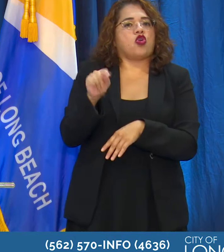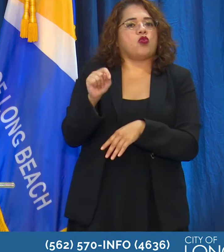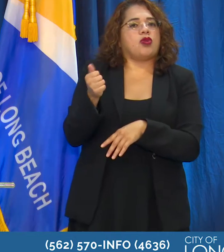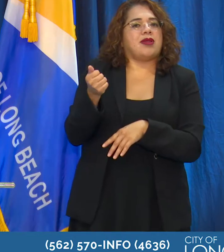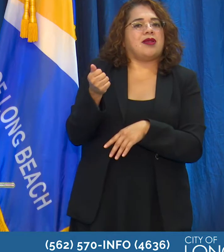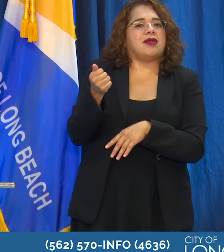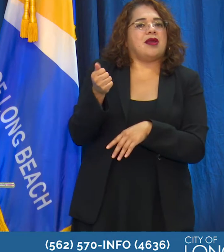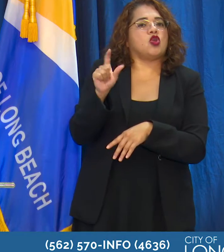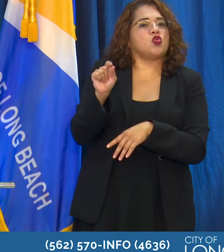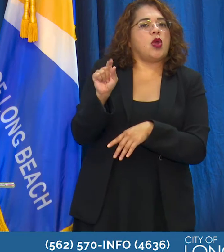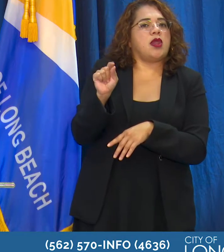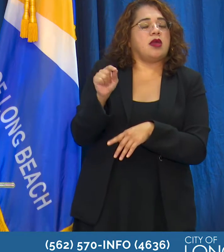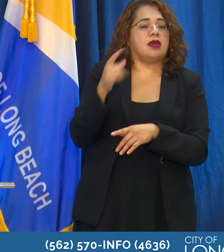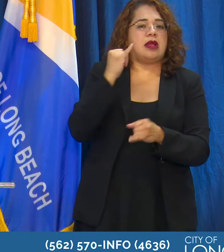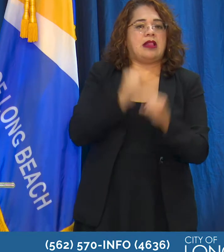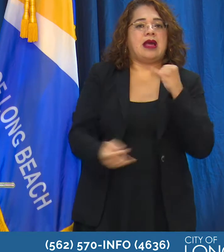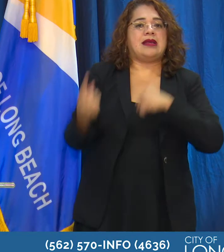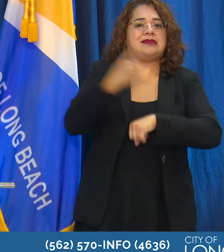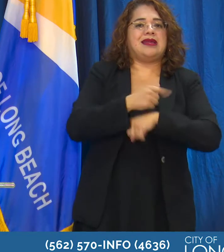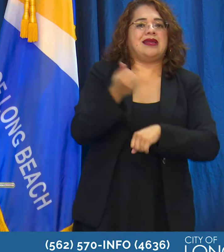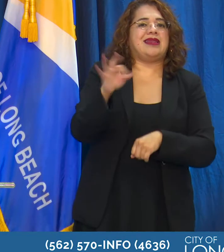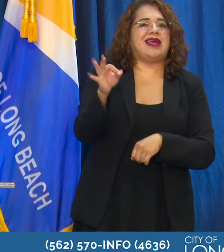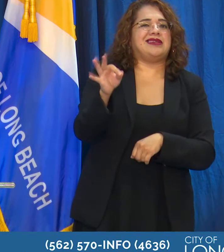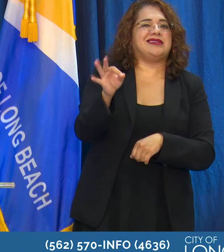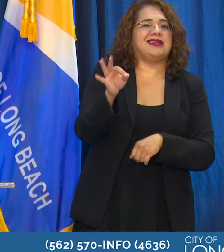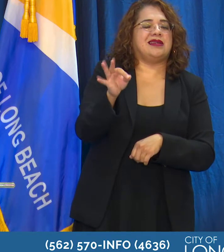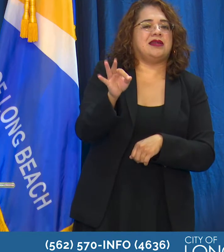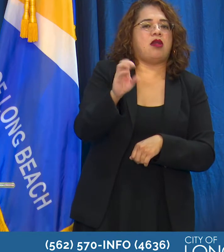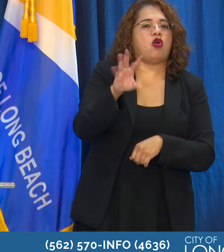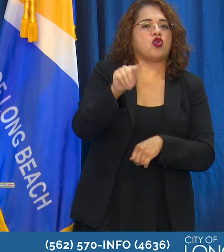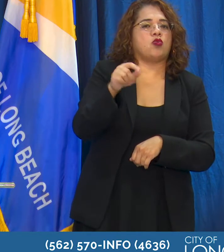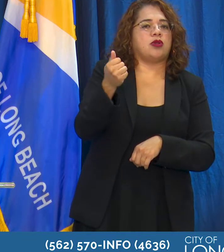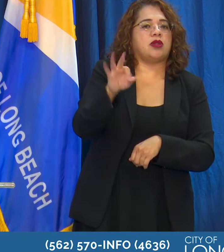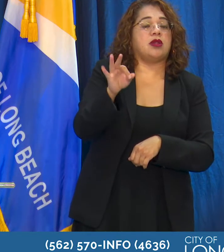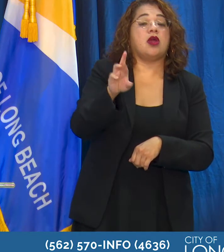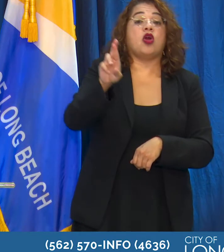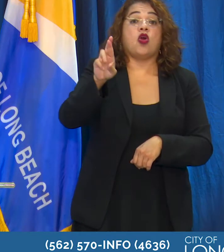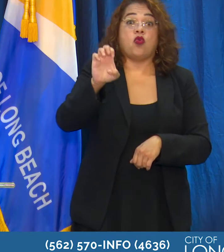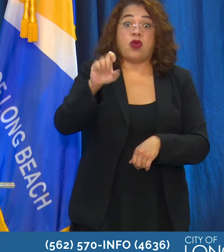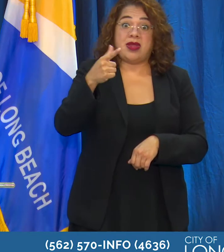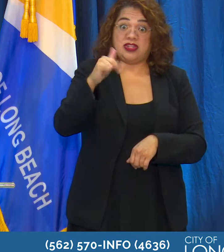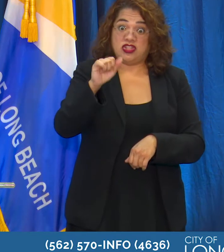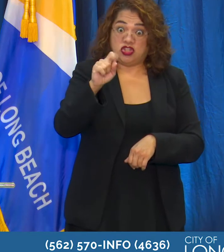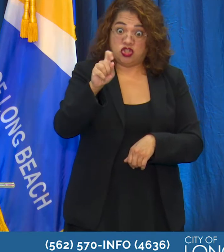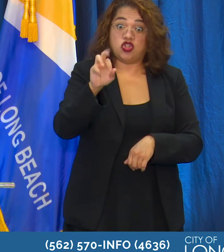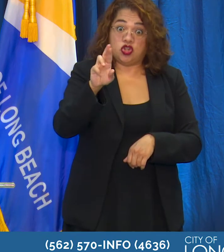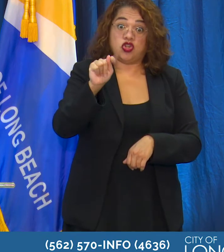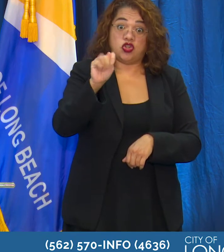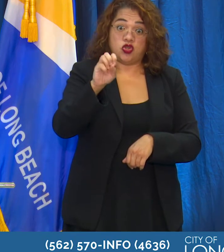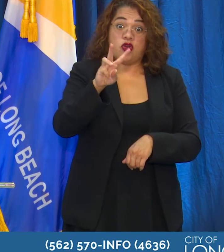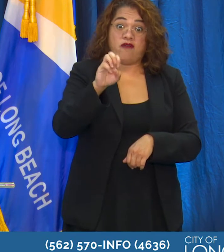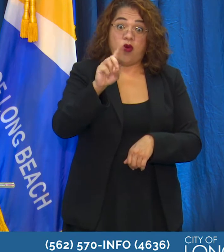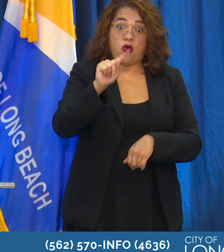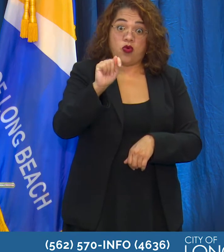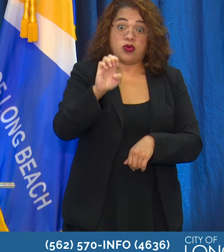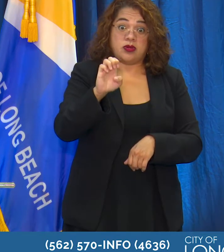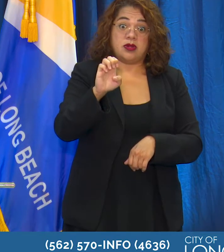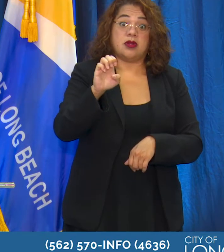You can register to vote at registertovote.ca.gov or you can visit lavote.net.